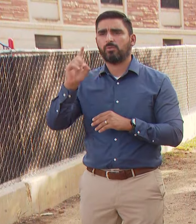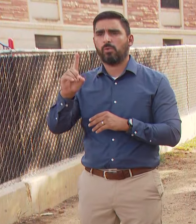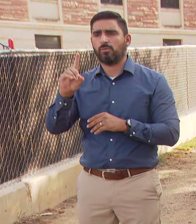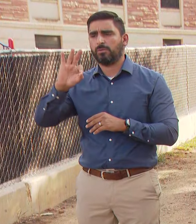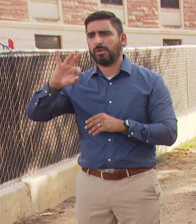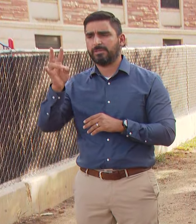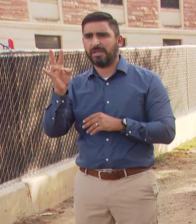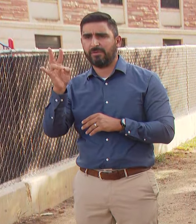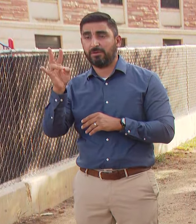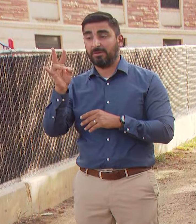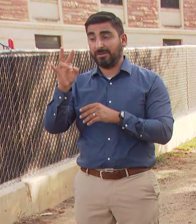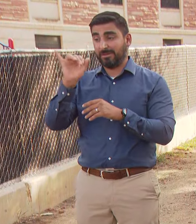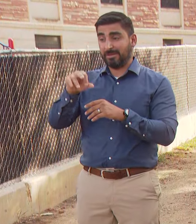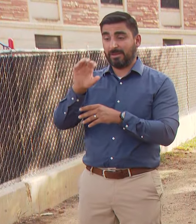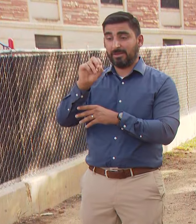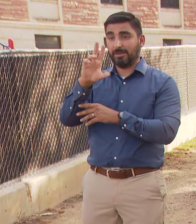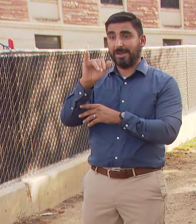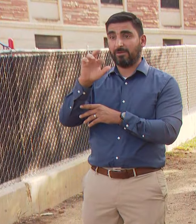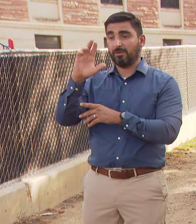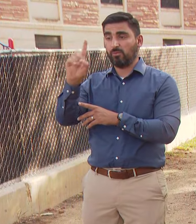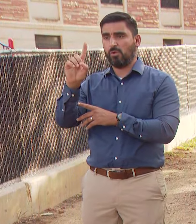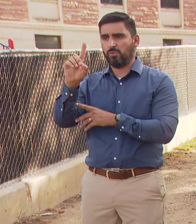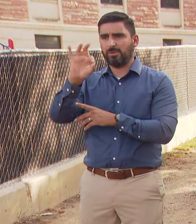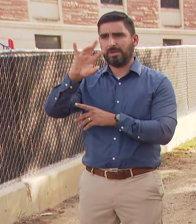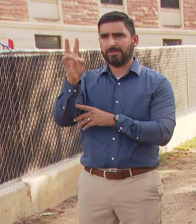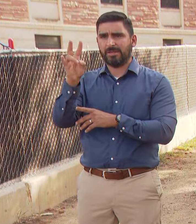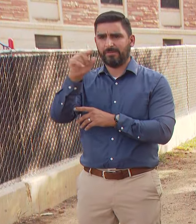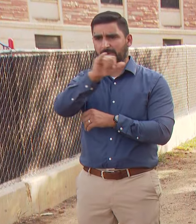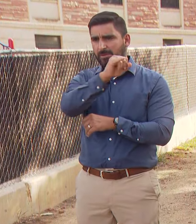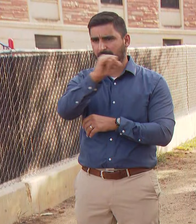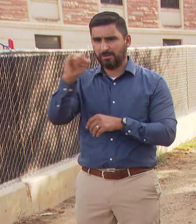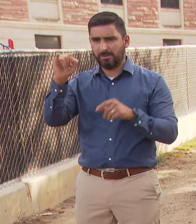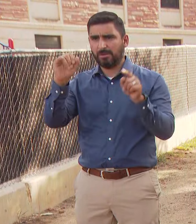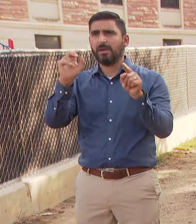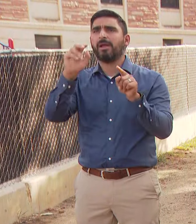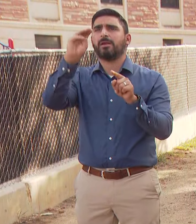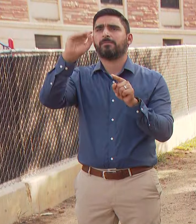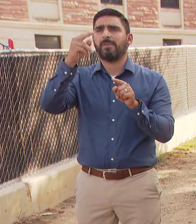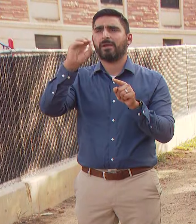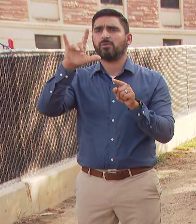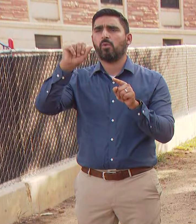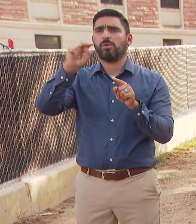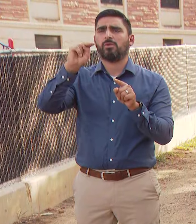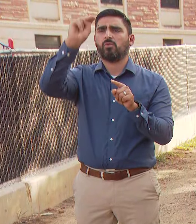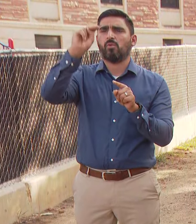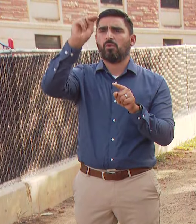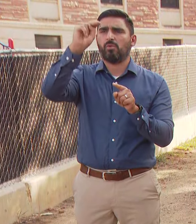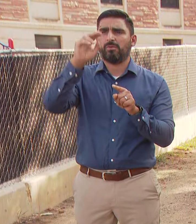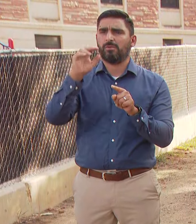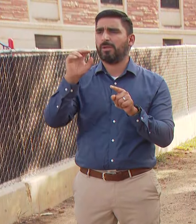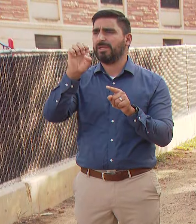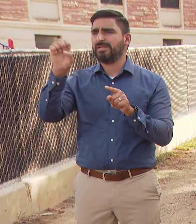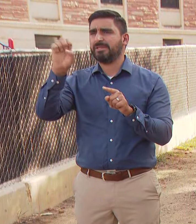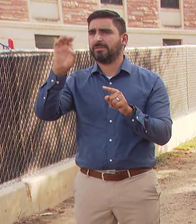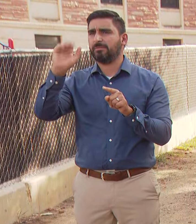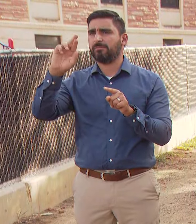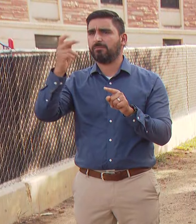County road 97 and Magnolia directly to the north on the east side along the east side of Barker Reservoir, that's basically where that stops.